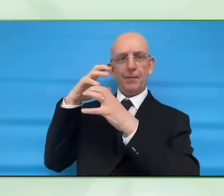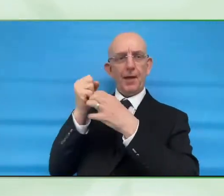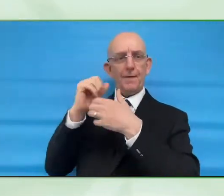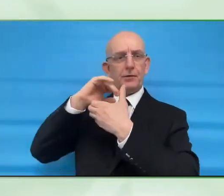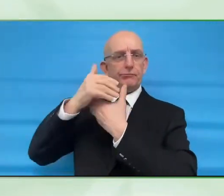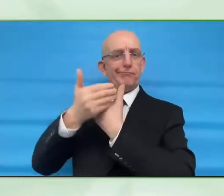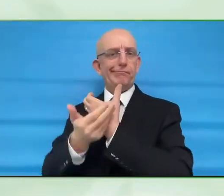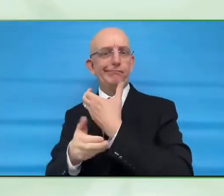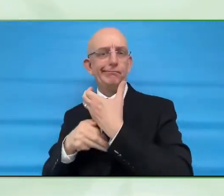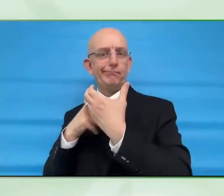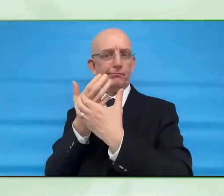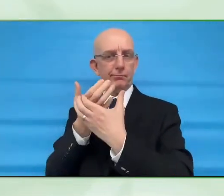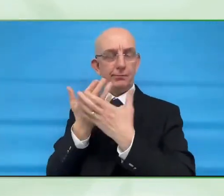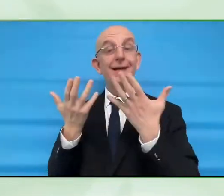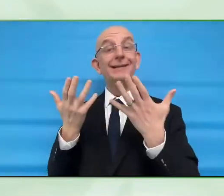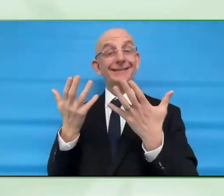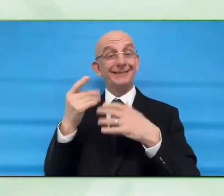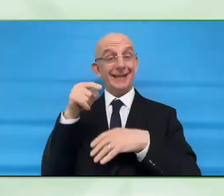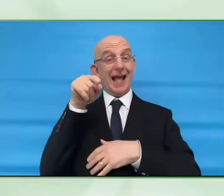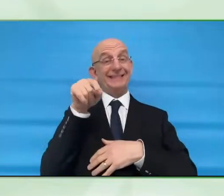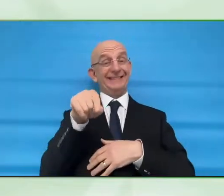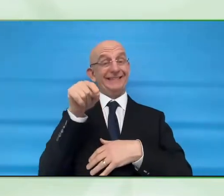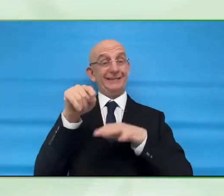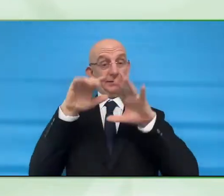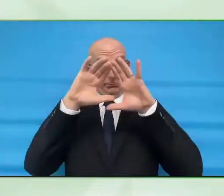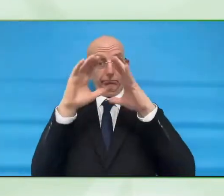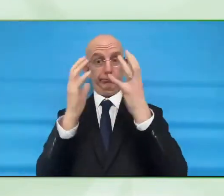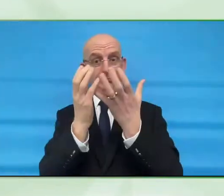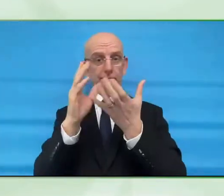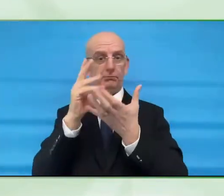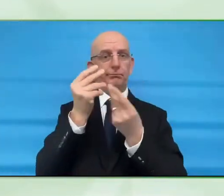are mountains or higher the flatline areas.